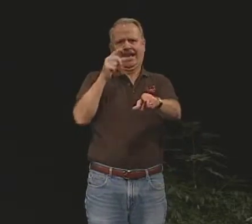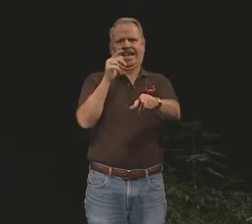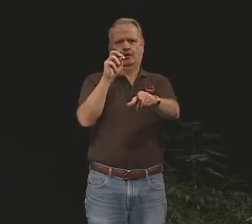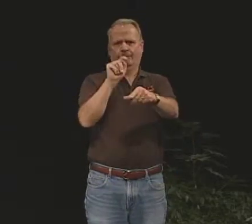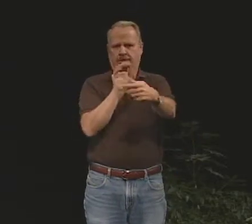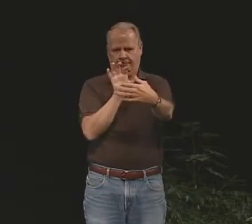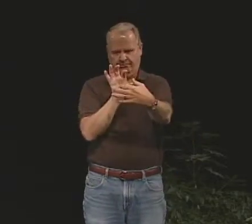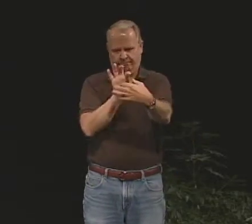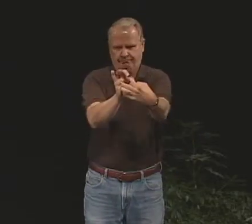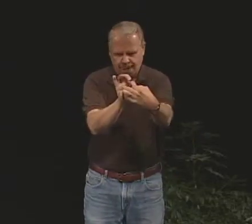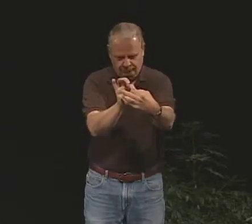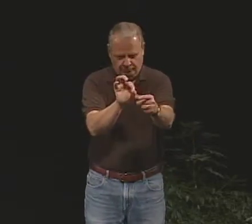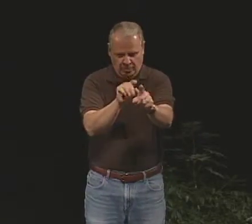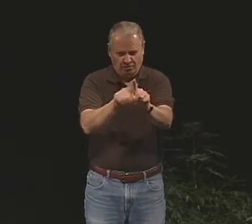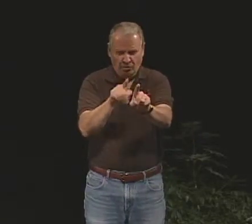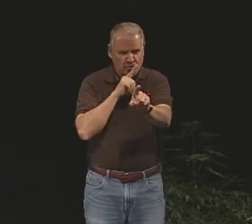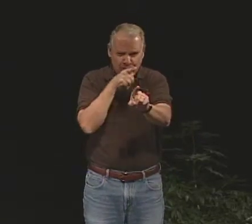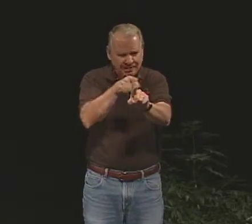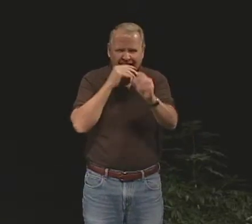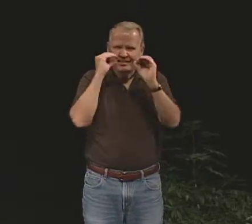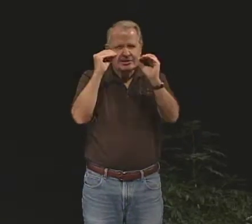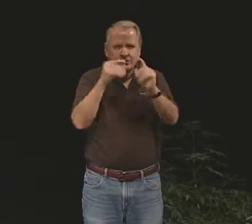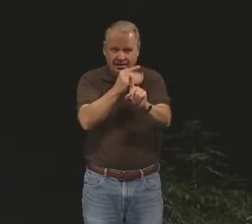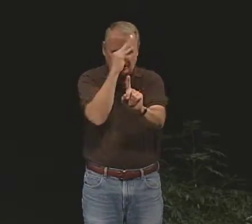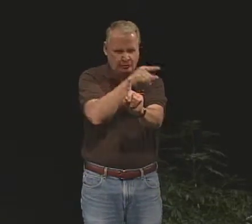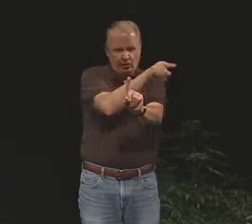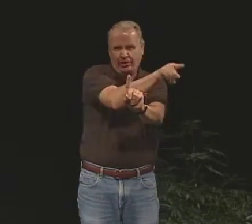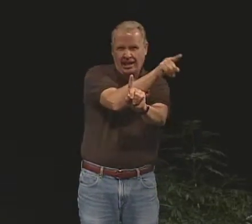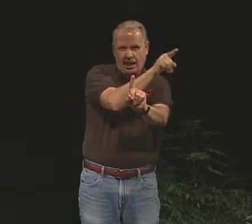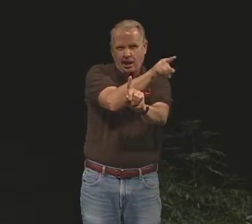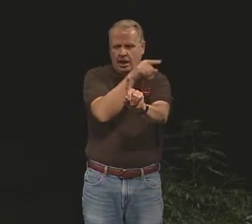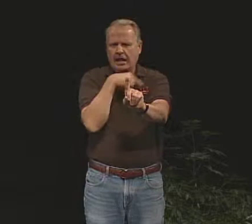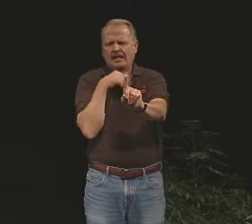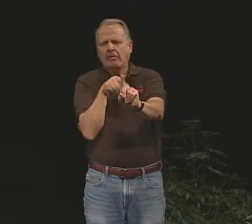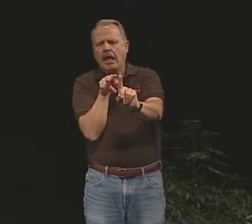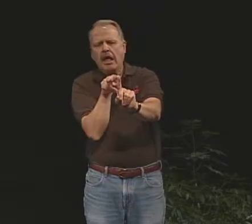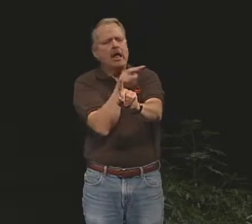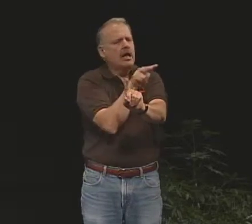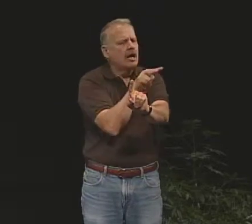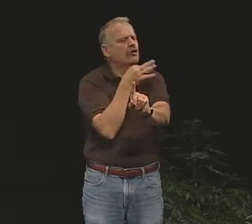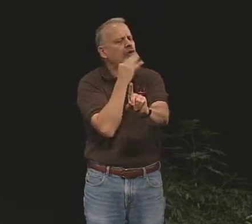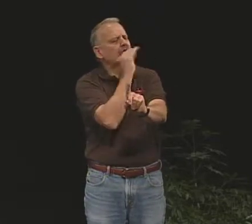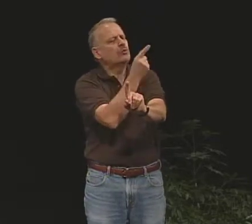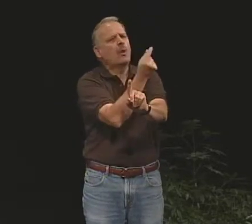You have your interpreter. That's "your engagement." But that's not the professor. That's the interpreter.